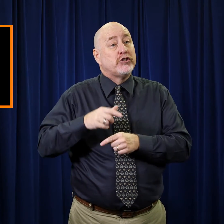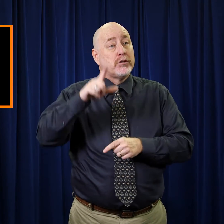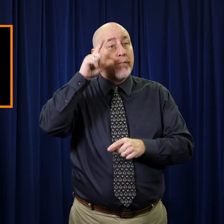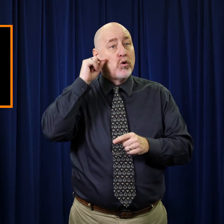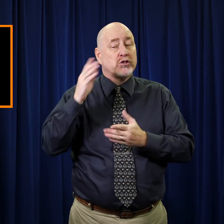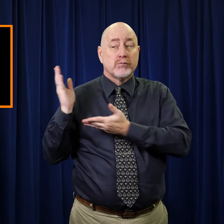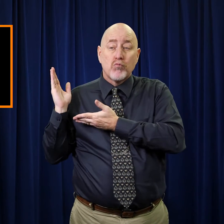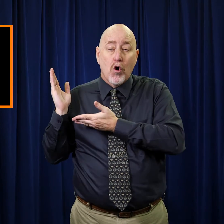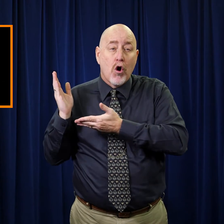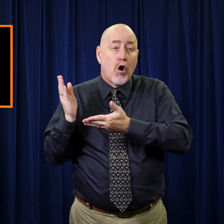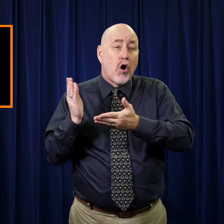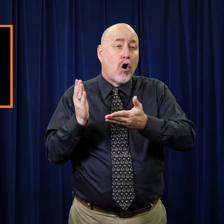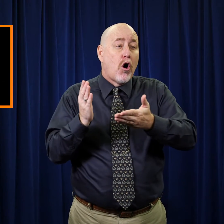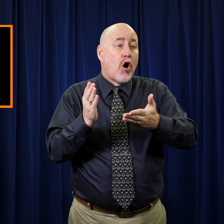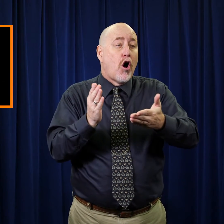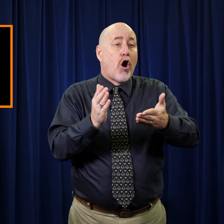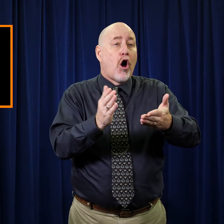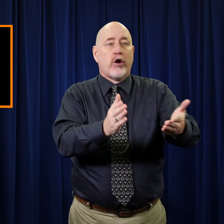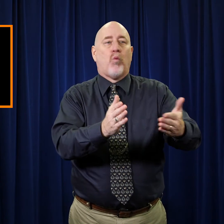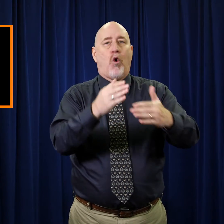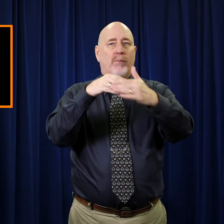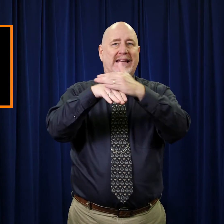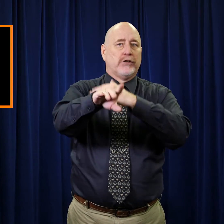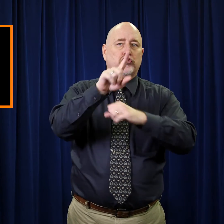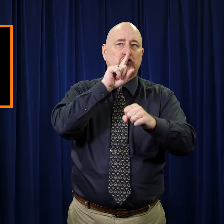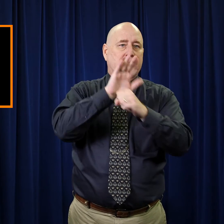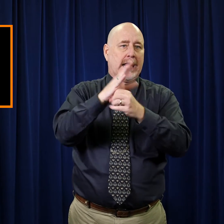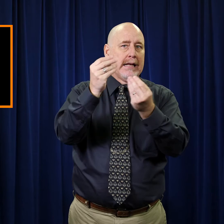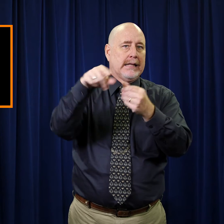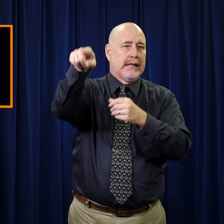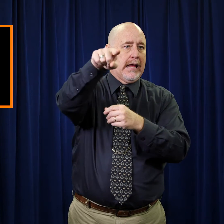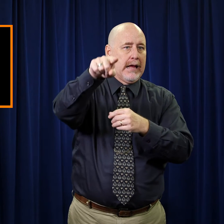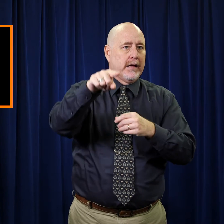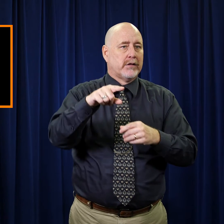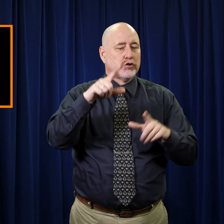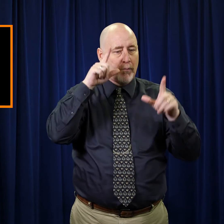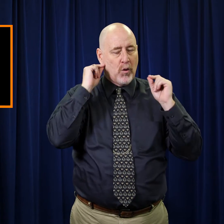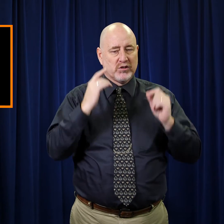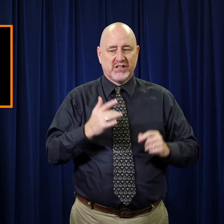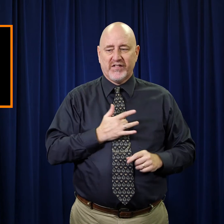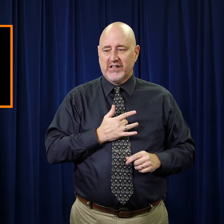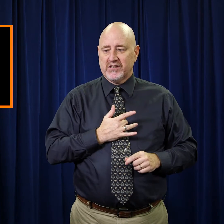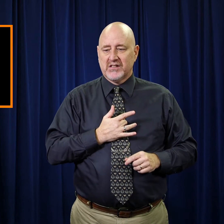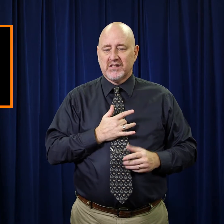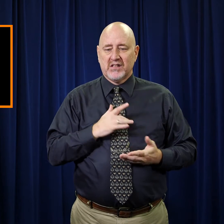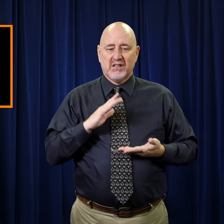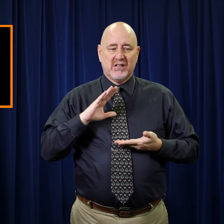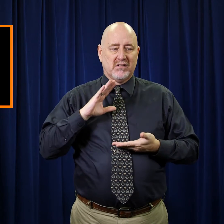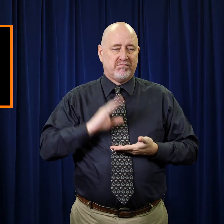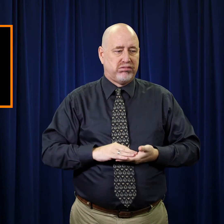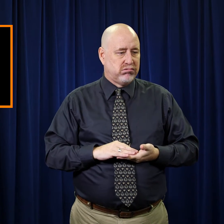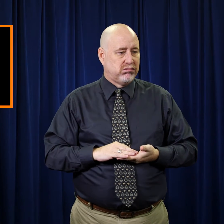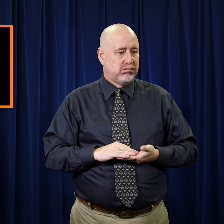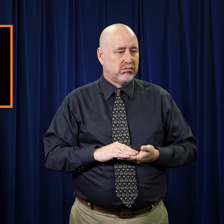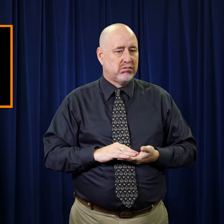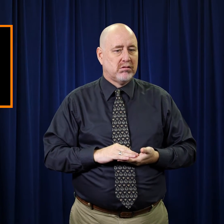generation that Moses has brought to this point is not going to be entering Canaan. Moses surely feels deflated.